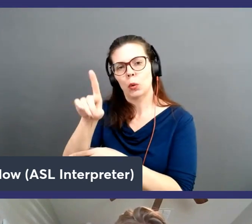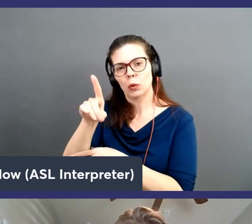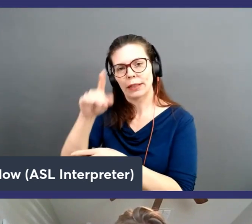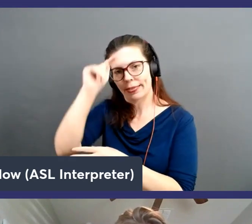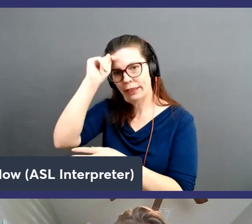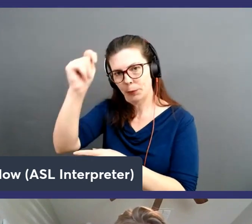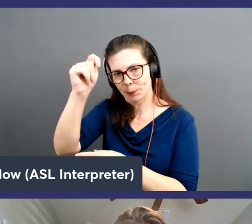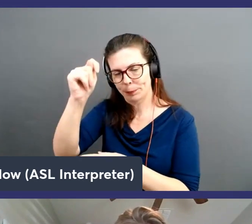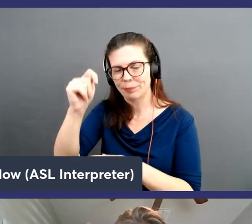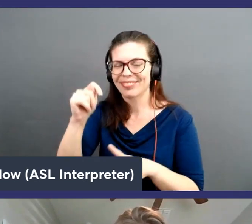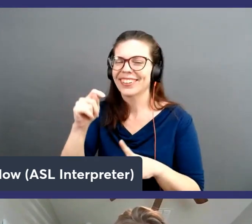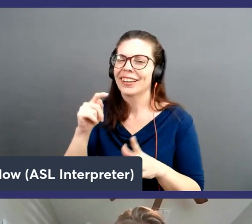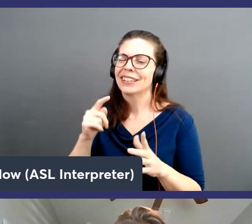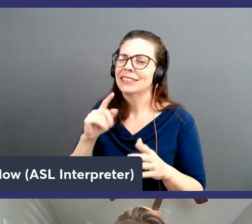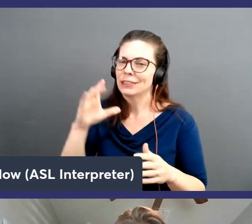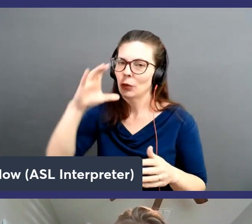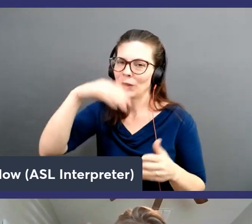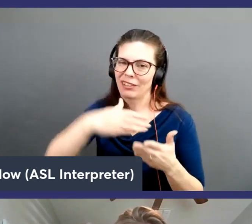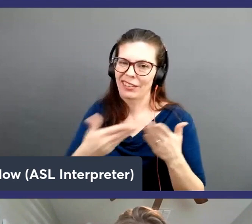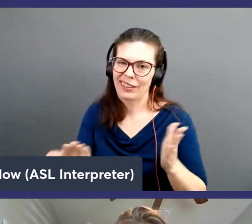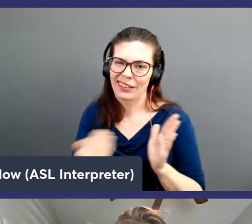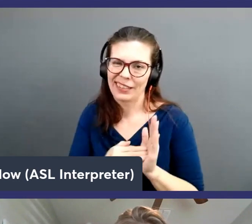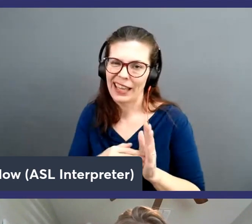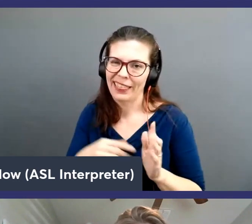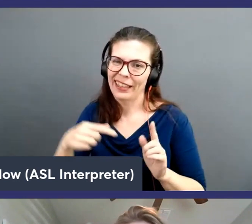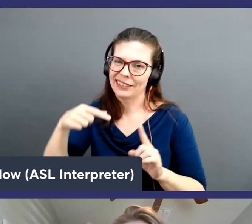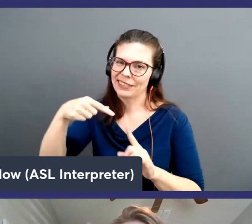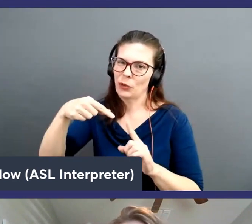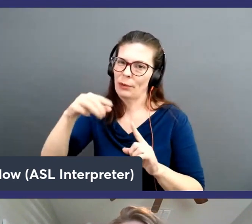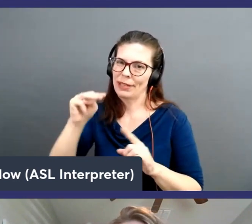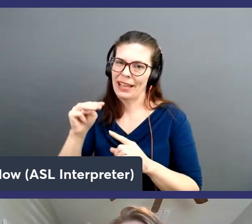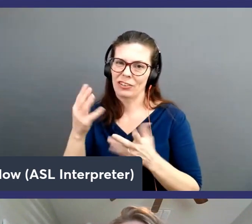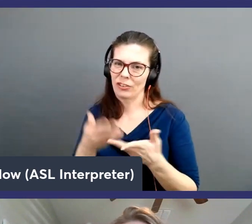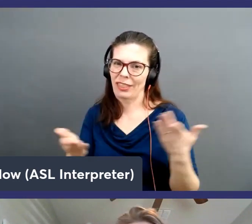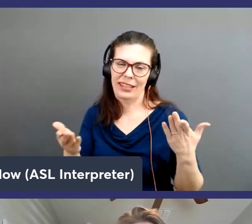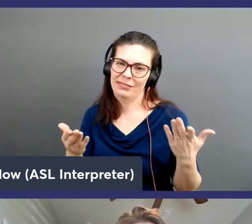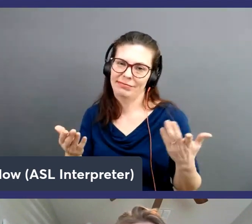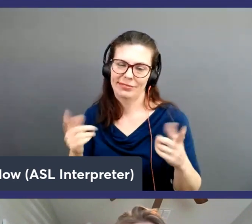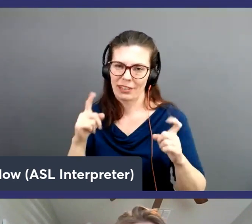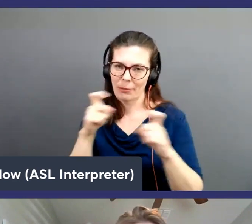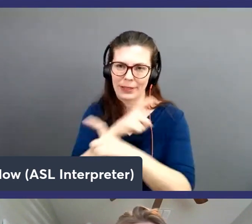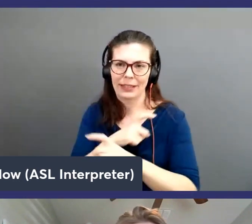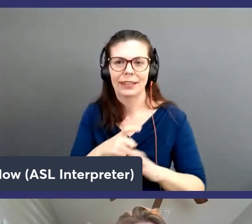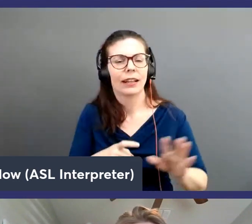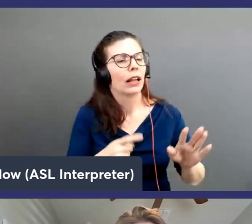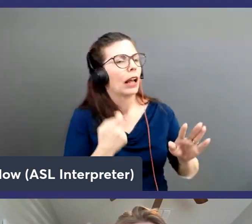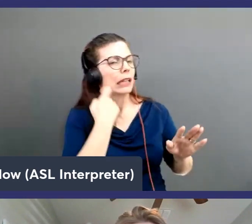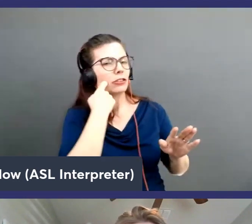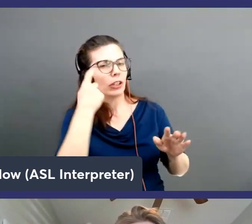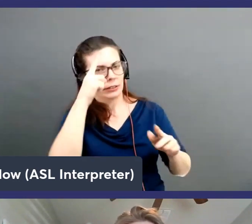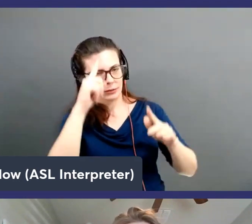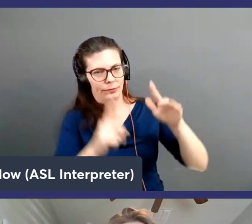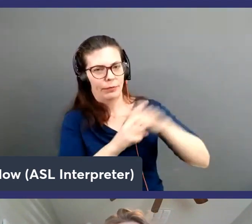And again, that's kind of a weird thing, (chuckles) like that's a quantum mechanical thing. Go ahead. - I just thought of something I wanted to circle back to 'cause it reminded me